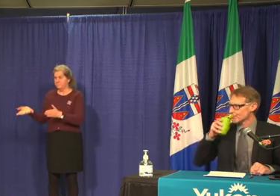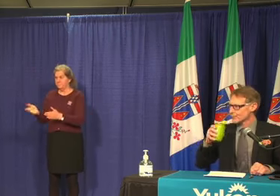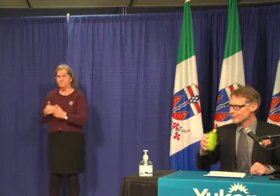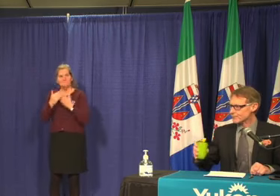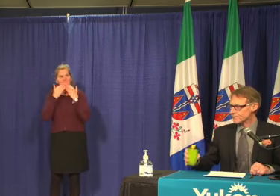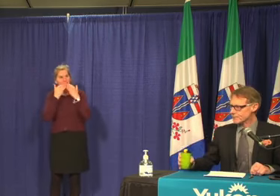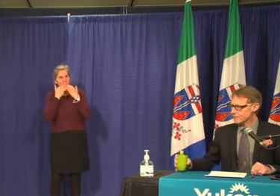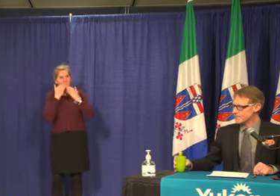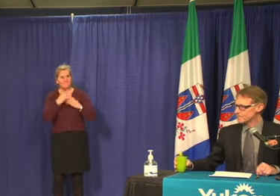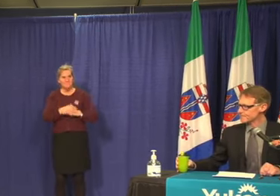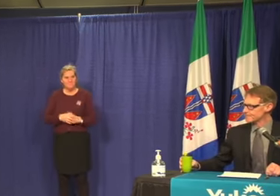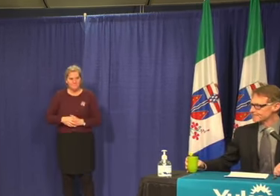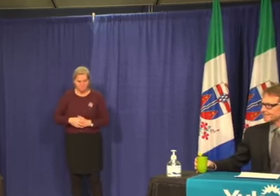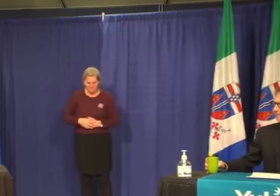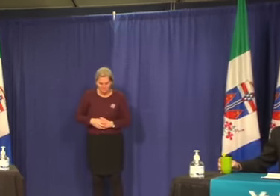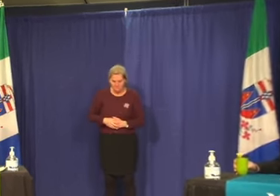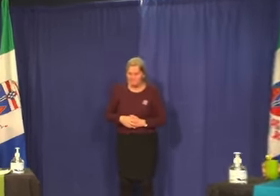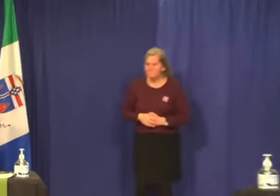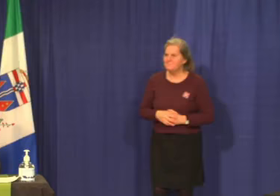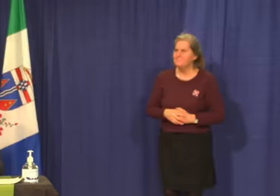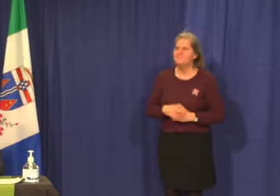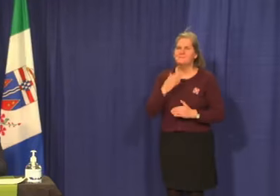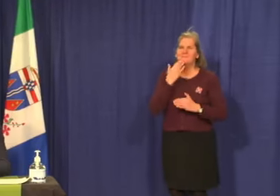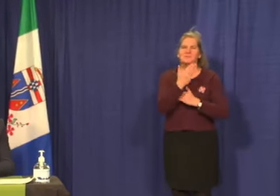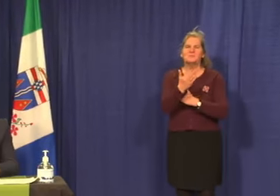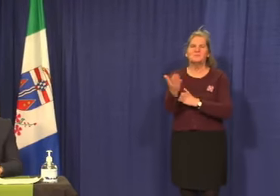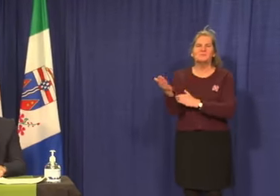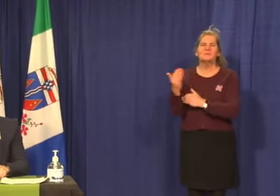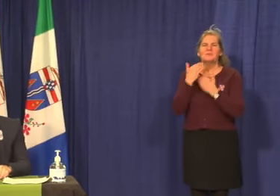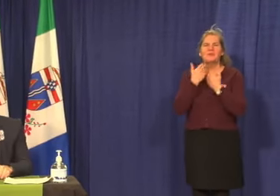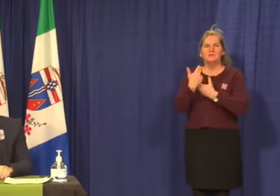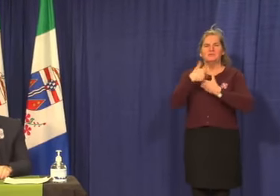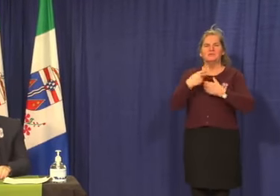THANK YOU DR CAMERON. GOOD MORNING EVERYONE, THANK YOU FOR JOINING US HERE ON THE